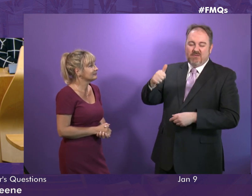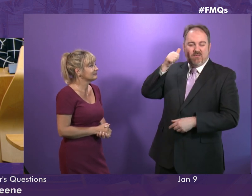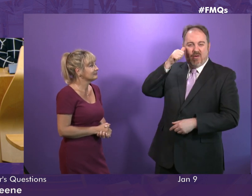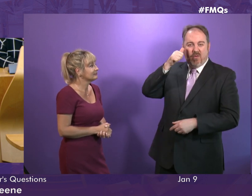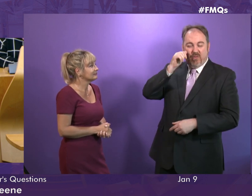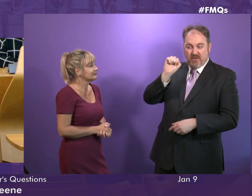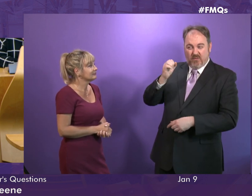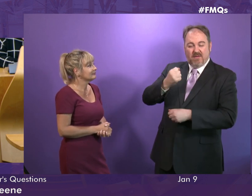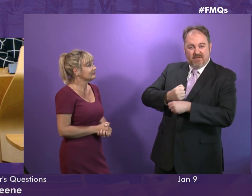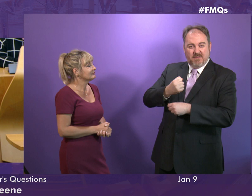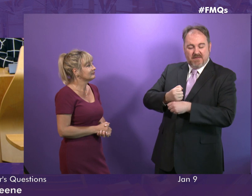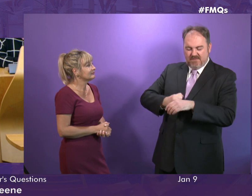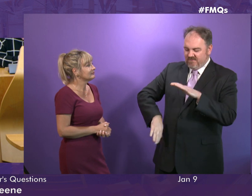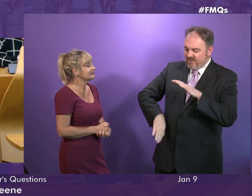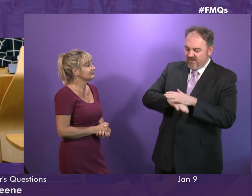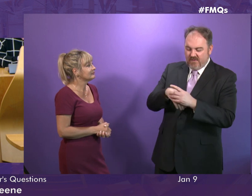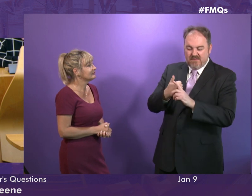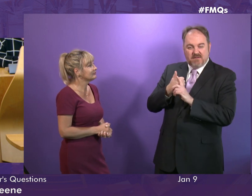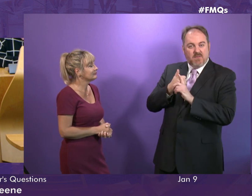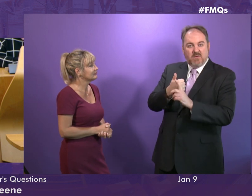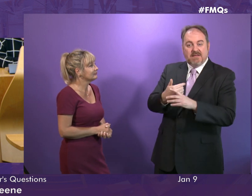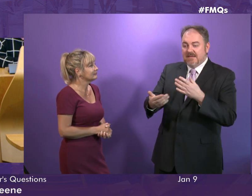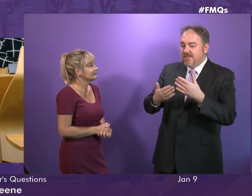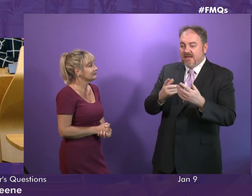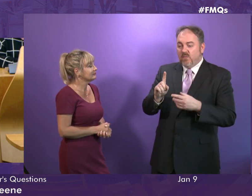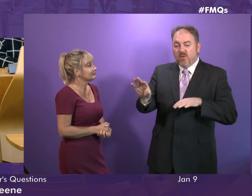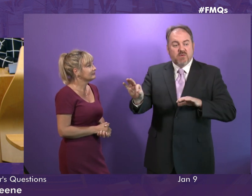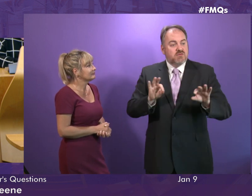is entirely committed to ensuring that, no matter what the end solution looks like, Glasgow